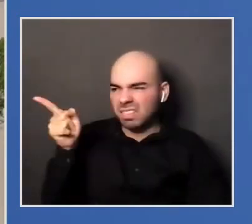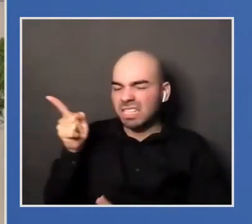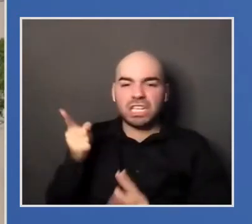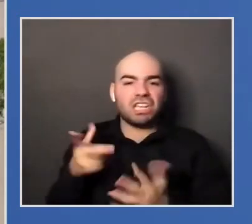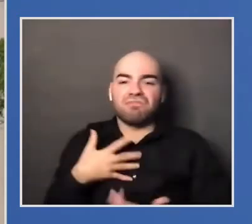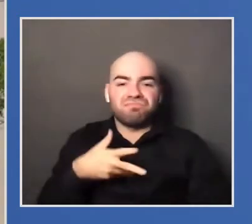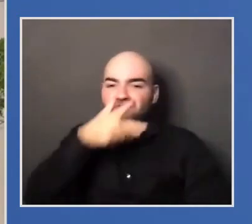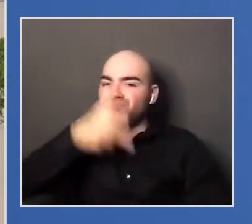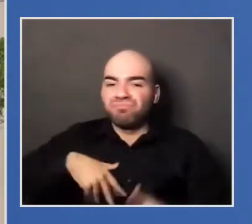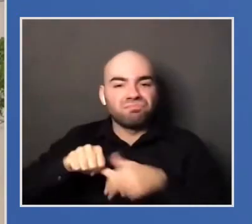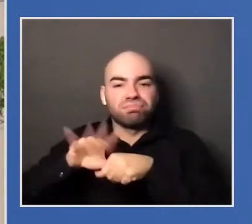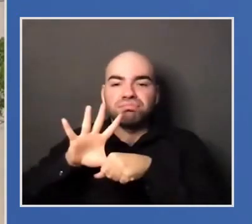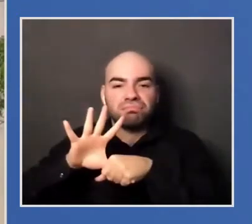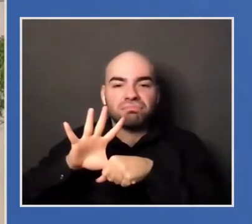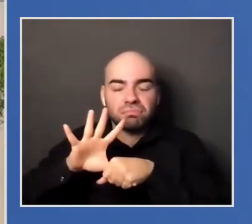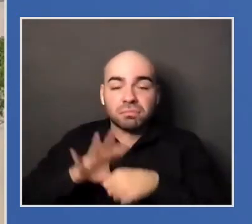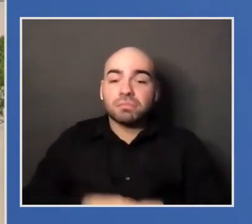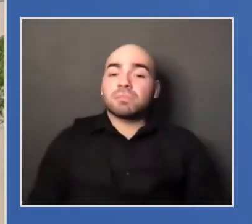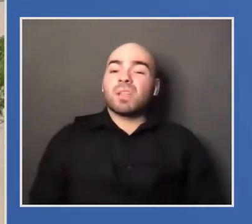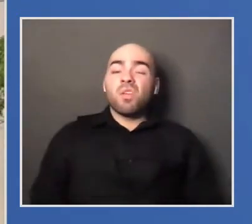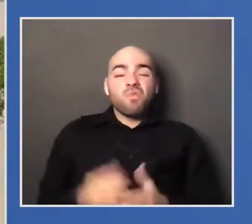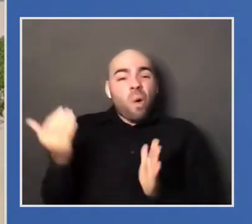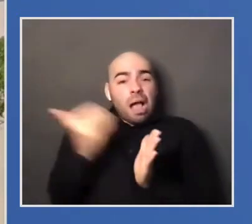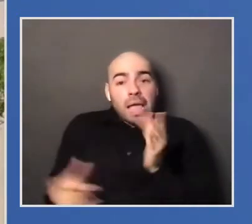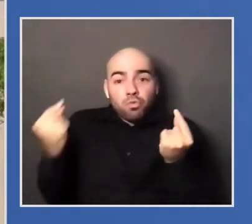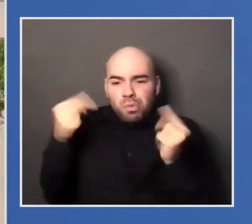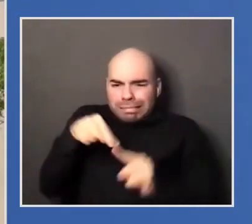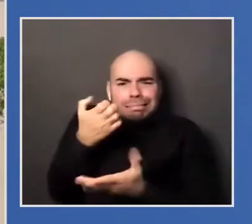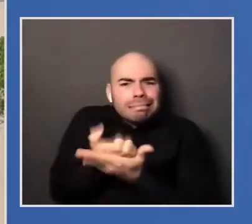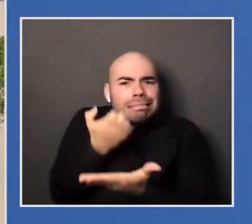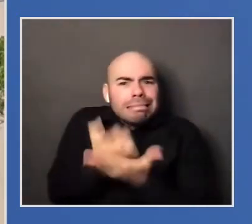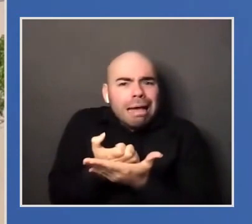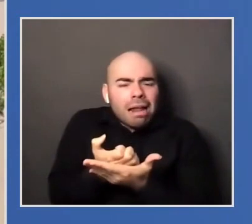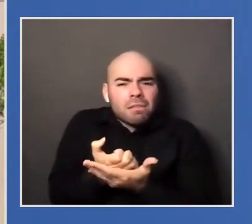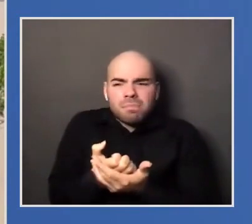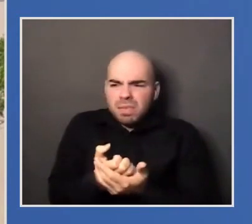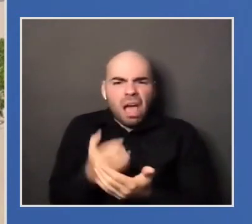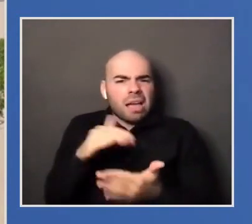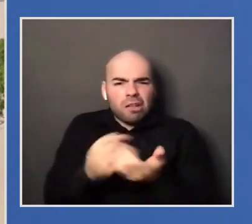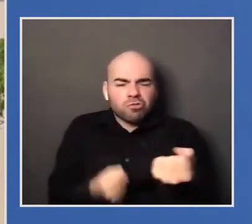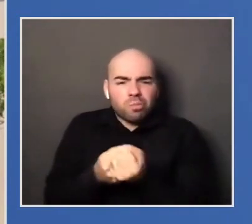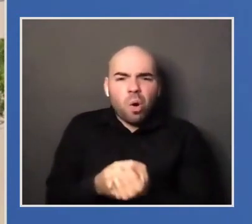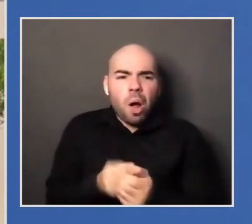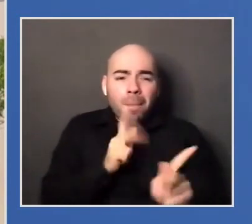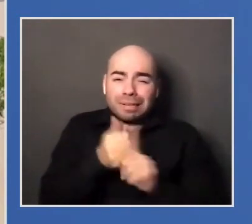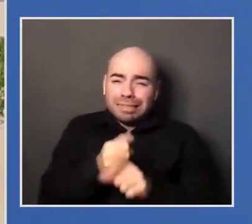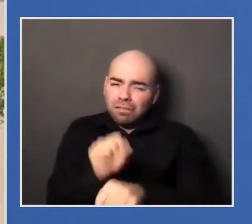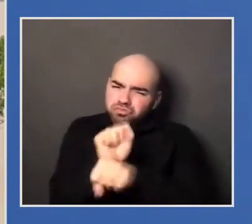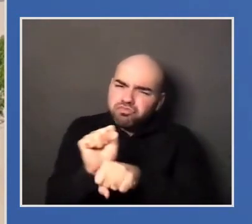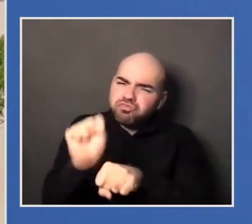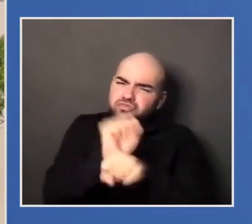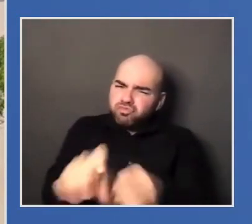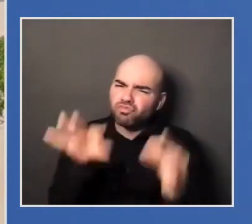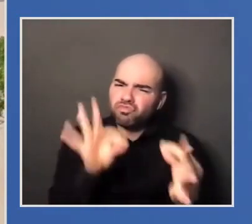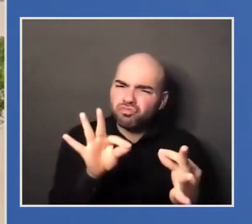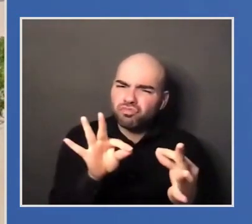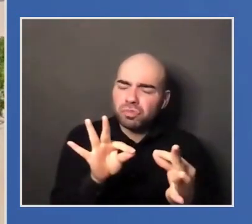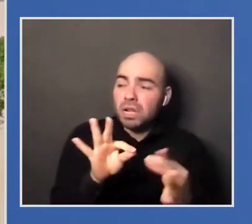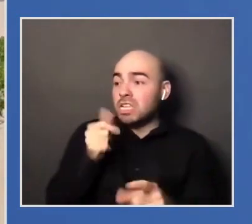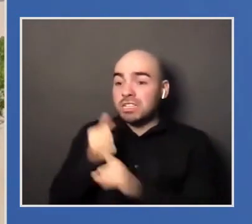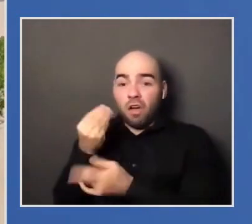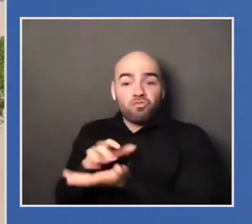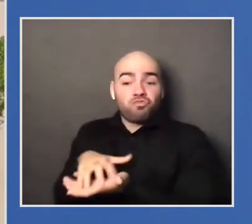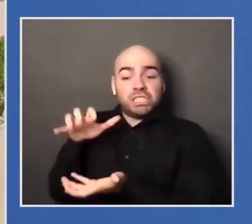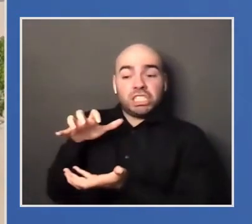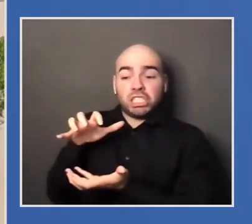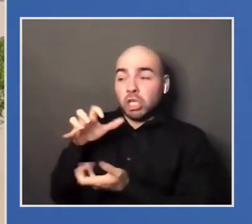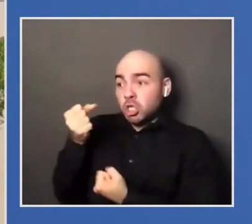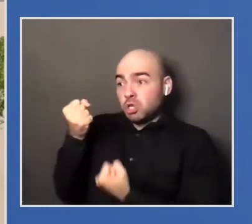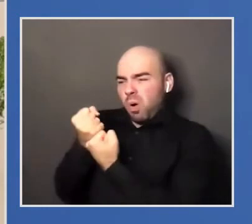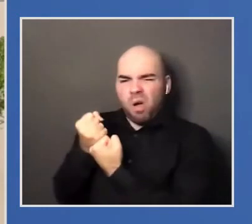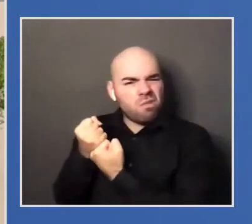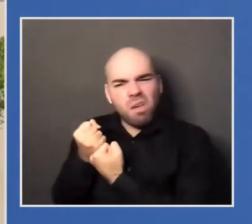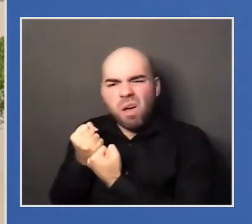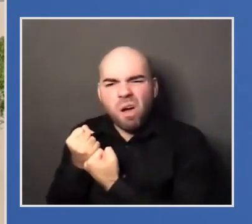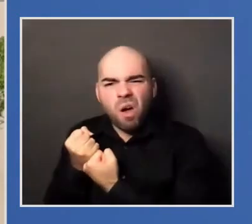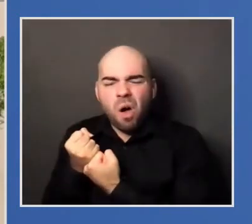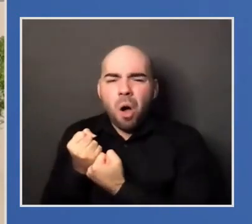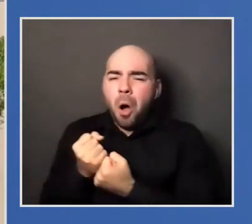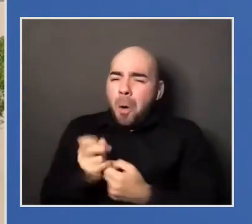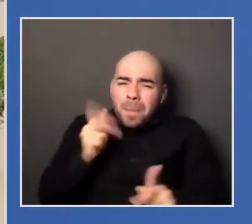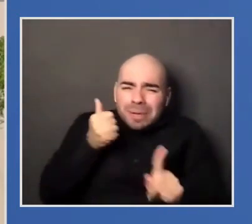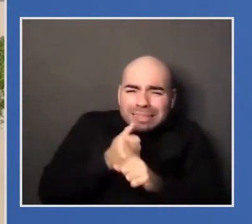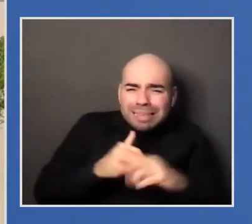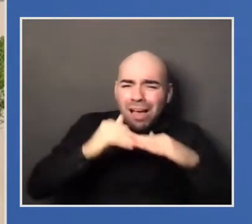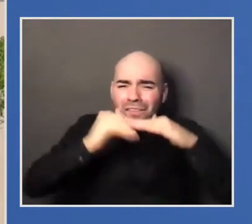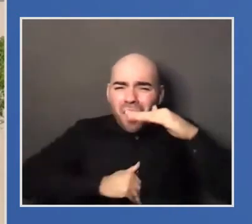WE GOT TO SHOW THEM WHO WE ARE.